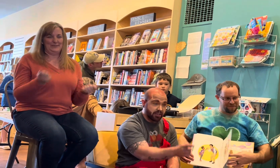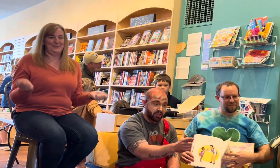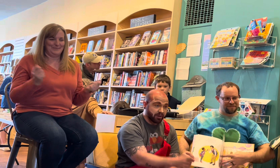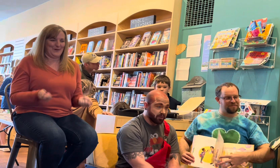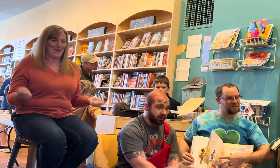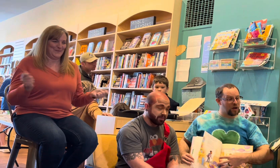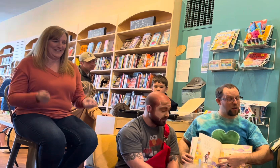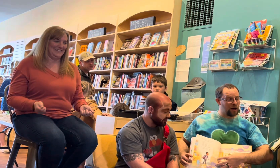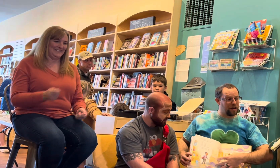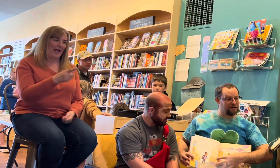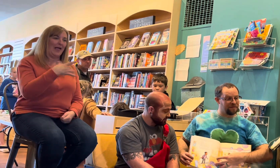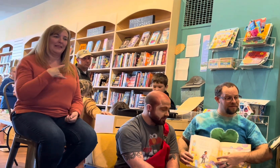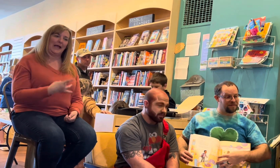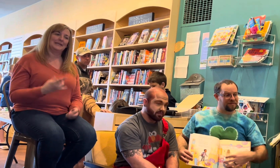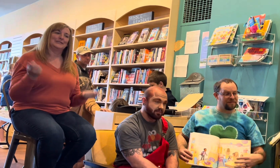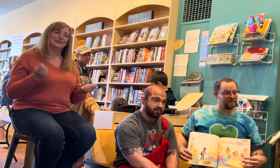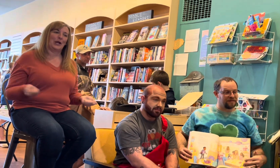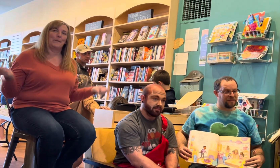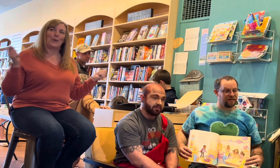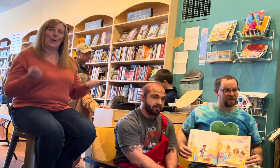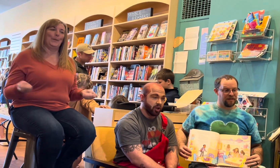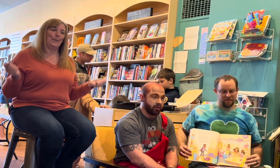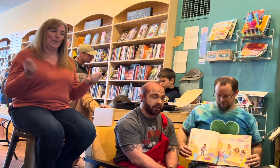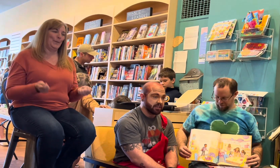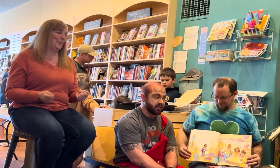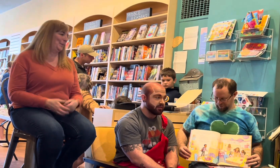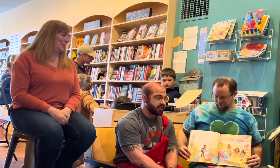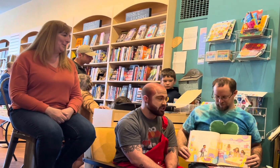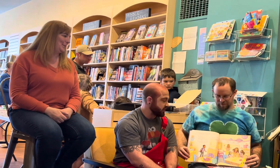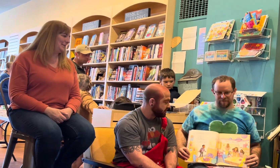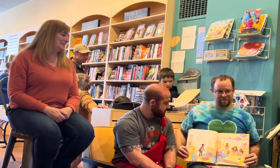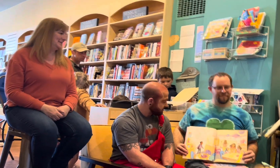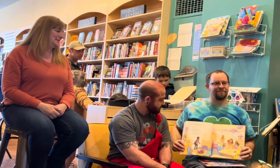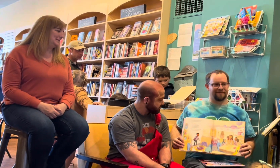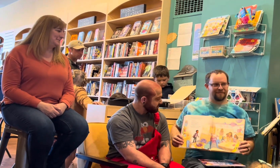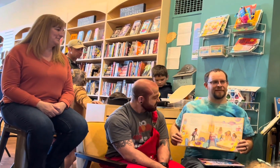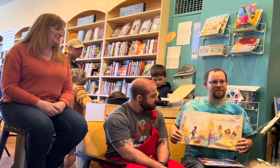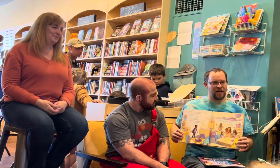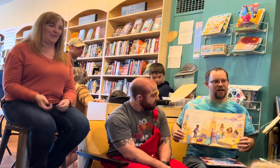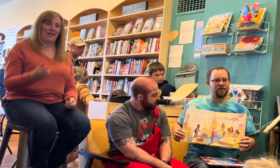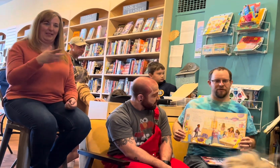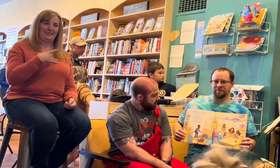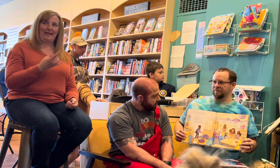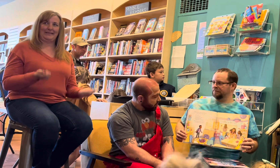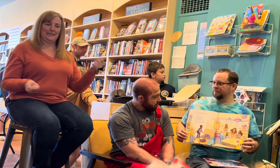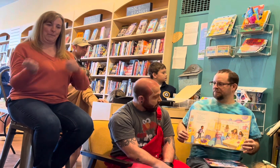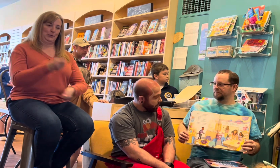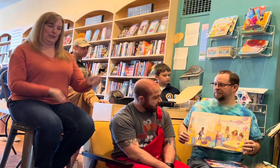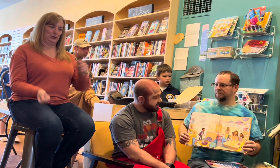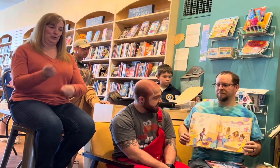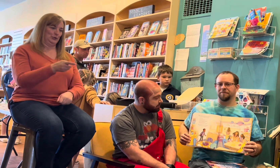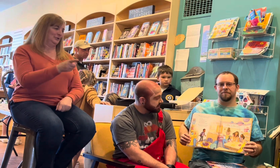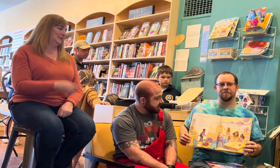to jump rope? AUDIENCE: Yeah. Only if two people are doing it. BUSTER: Oh, you like to Double Dutch it! AARON: There we go. BUSTER: When I stepped inside